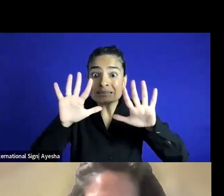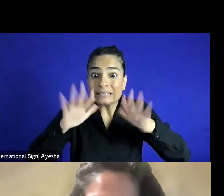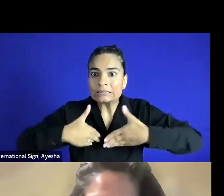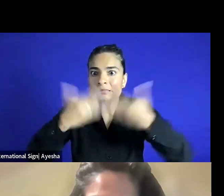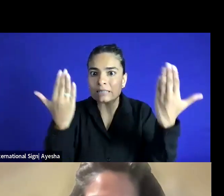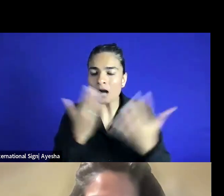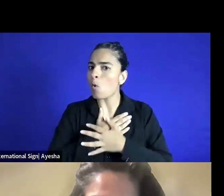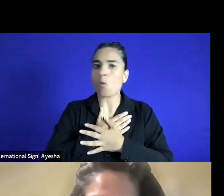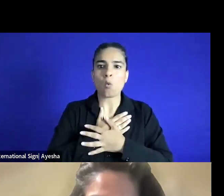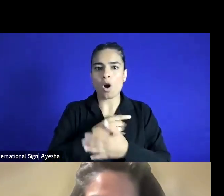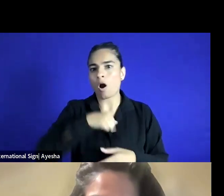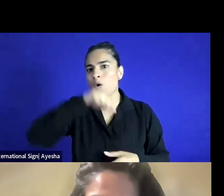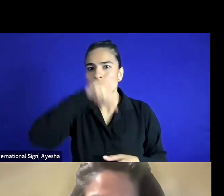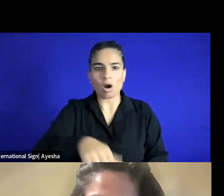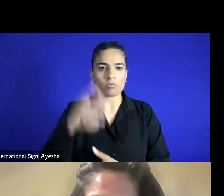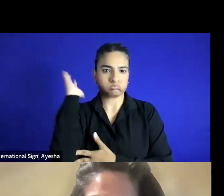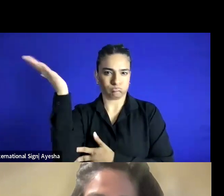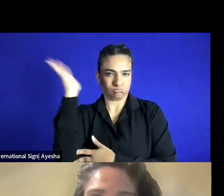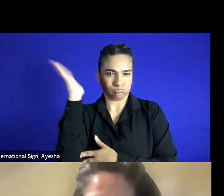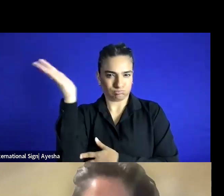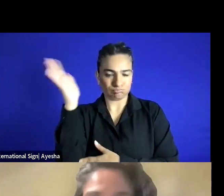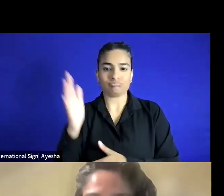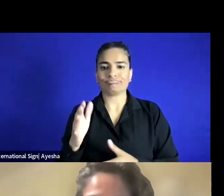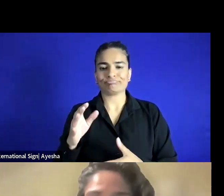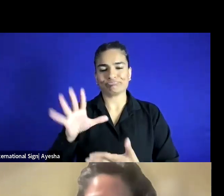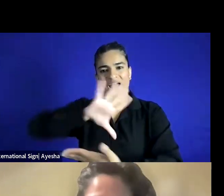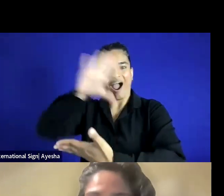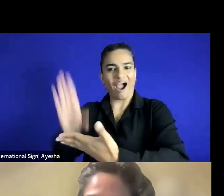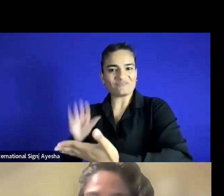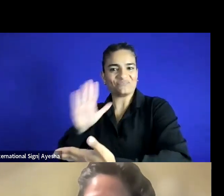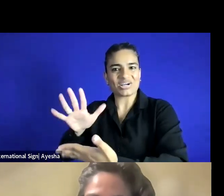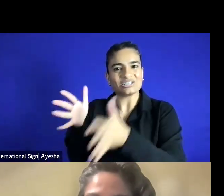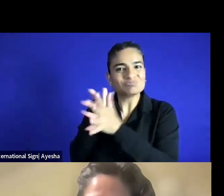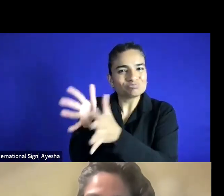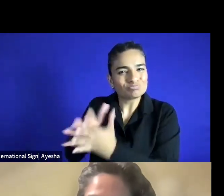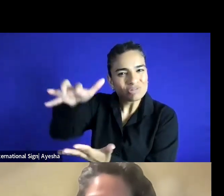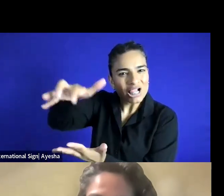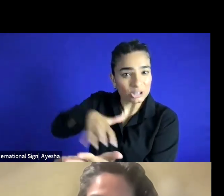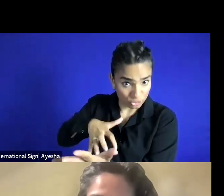So anyone that is coming to the forum and is a is a fan of African literature, let's connect.